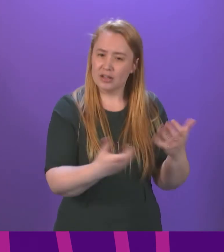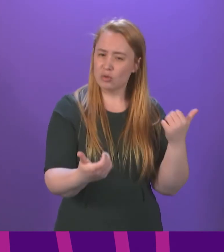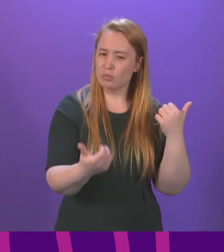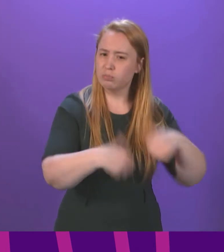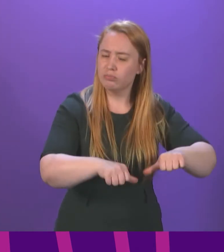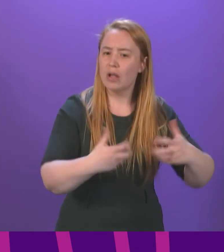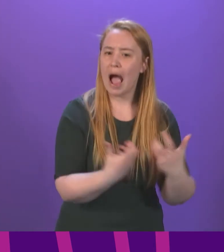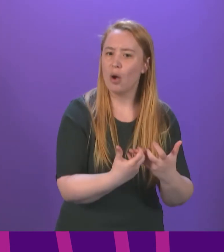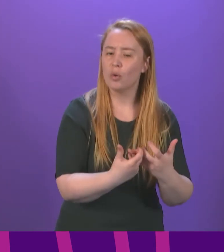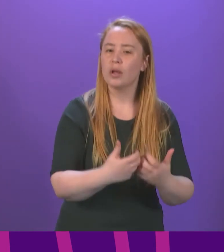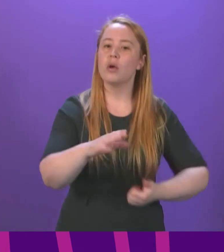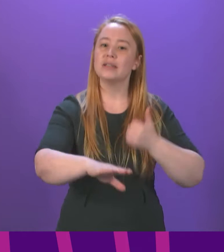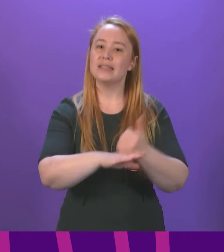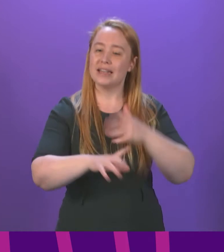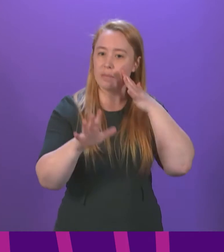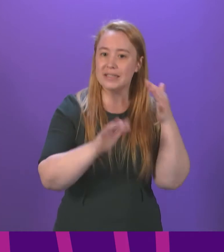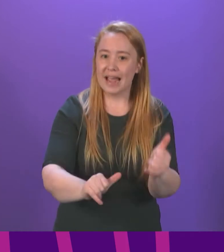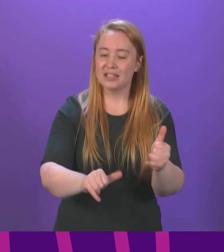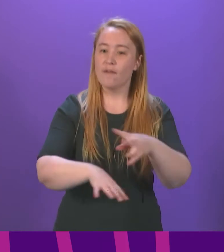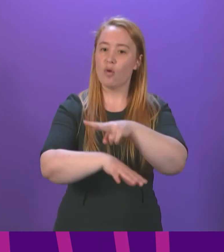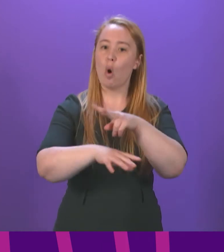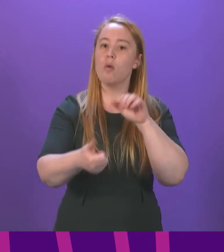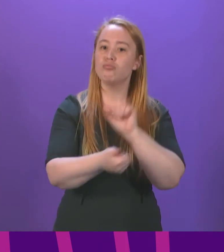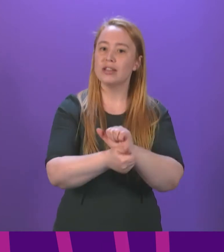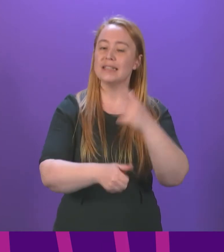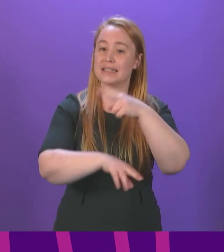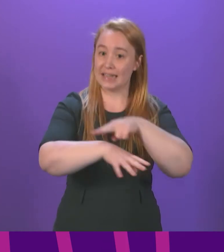to introduce testing of staff who are working in prisons to reduce the risk of asymptomatic